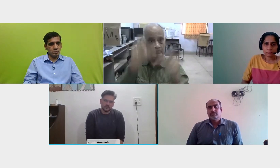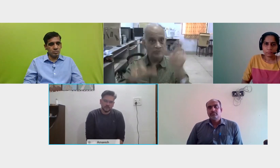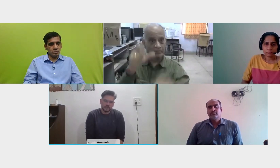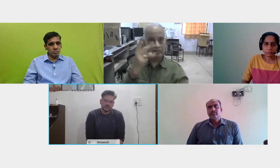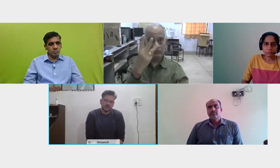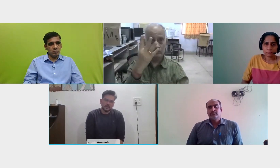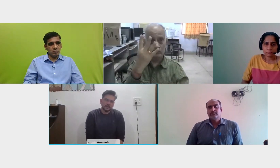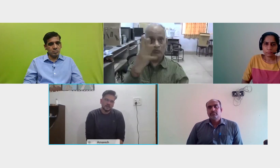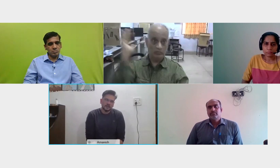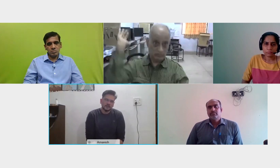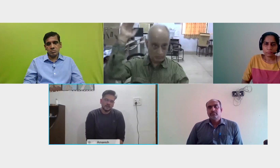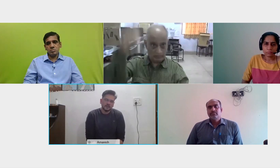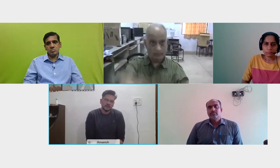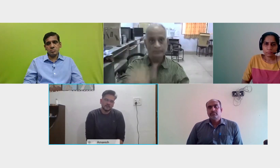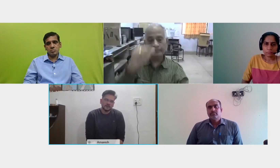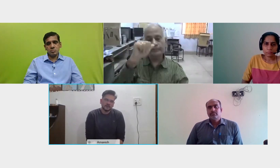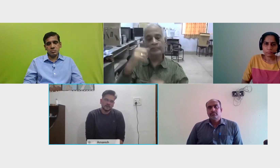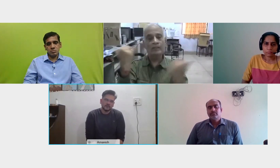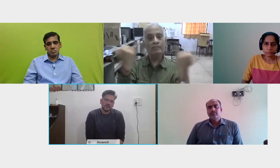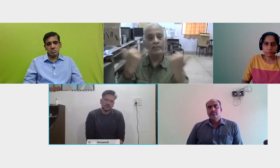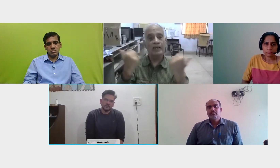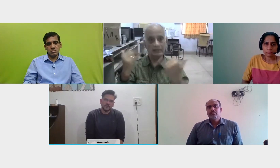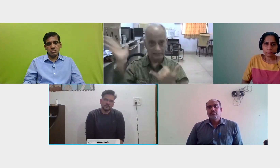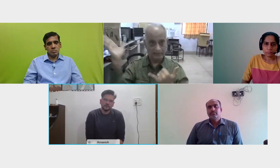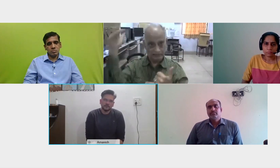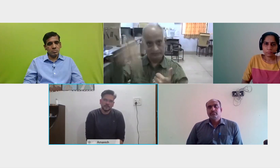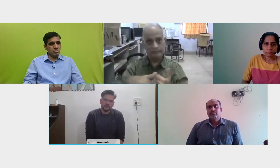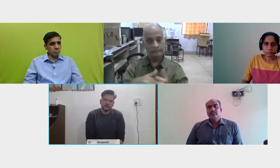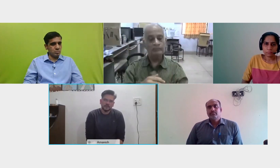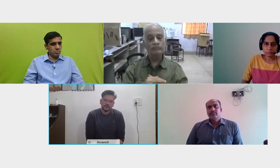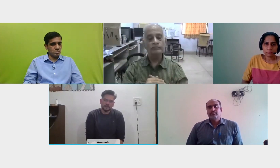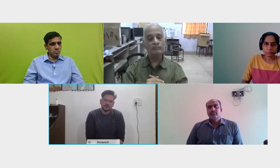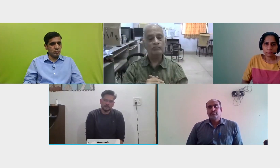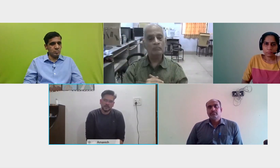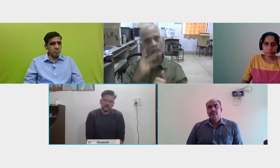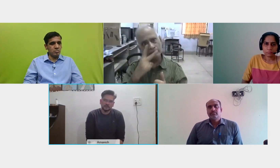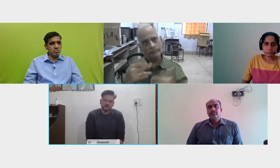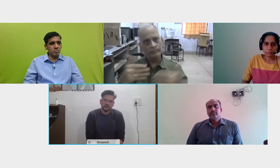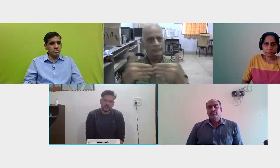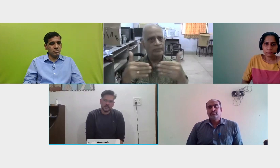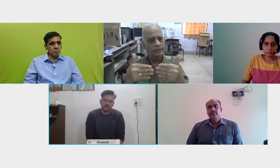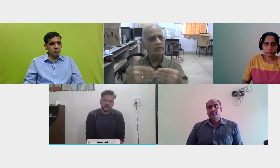kinds of projects. Then, later on, we had a few people from England that came to Chennai